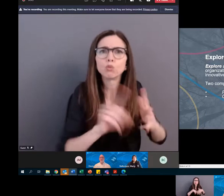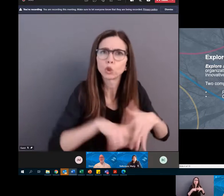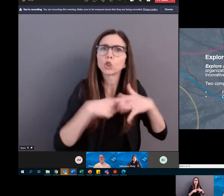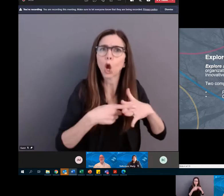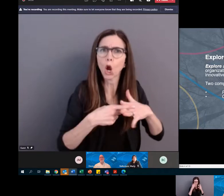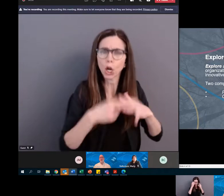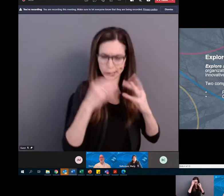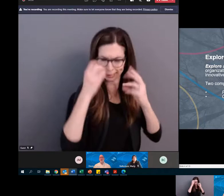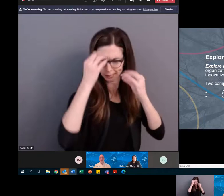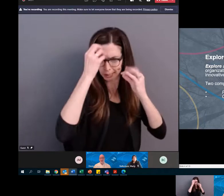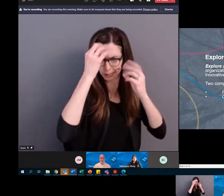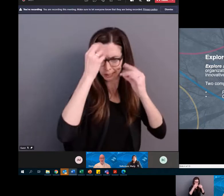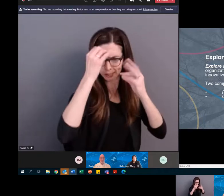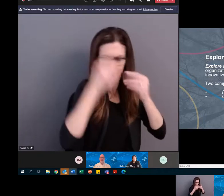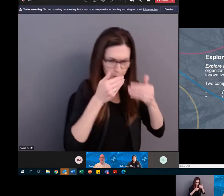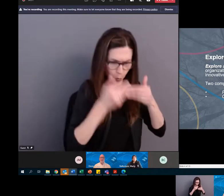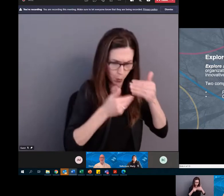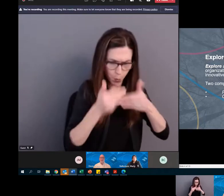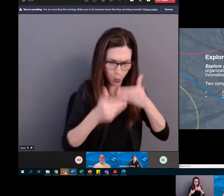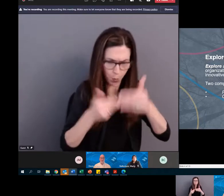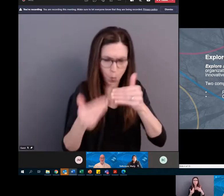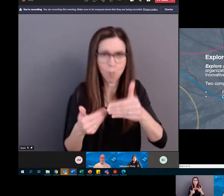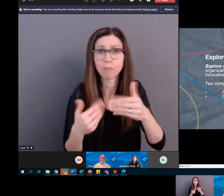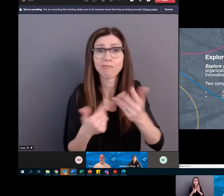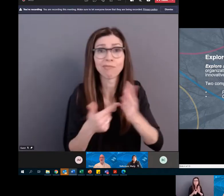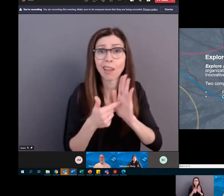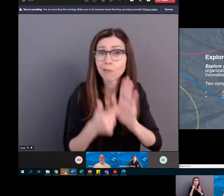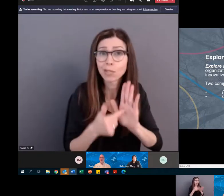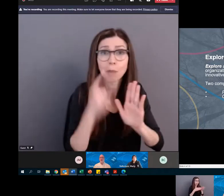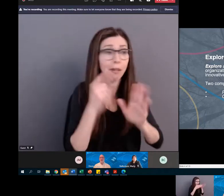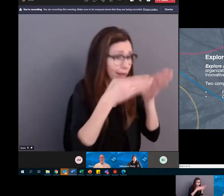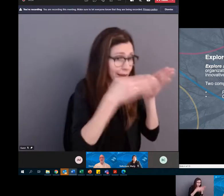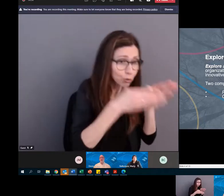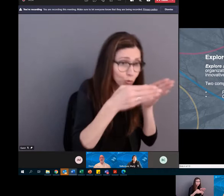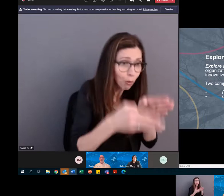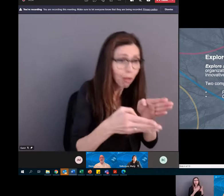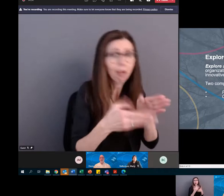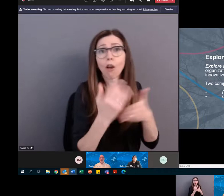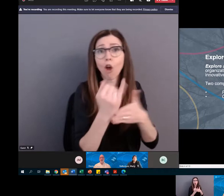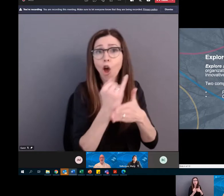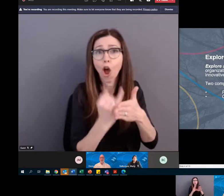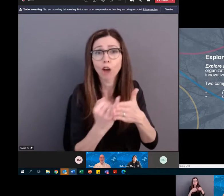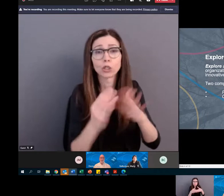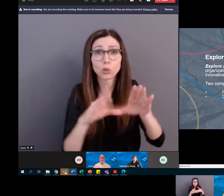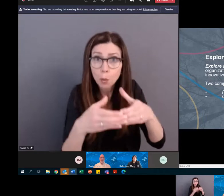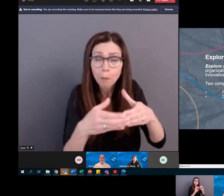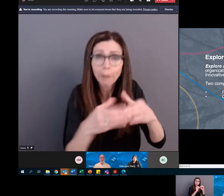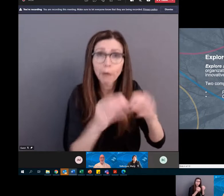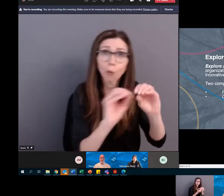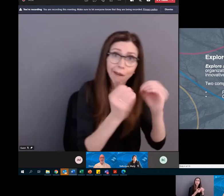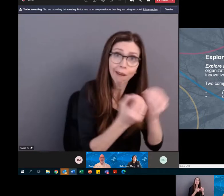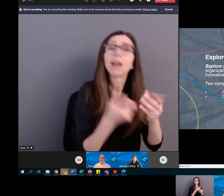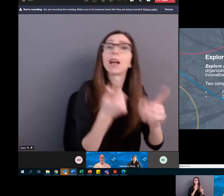This is where Canadian artists, artistic groups and arts organizations